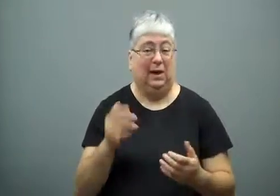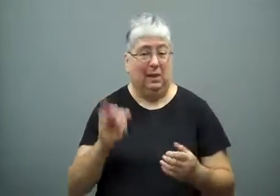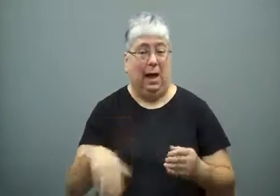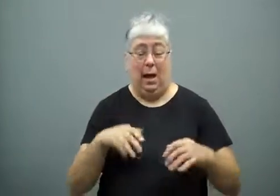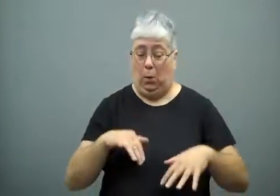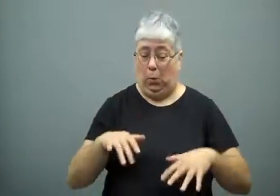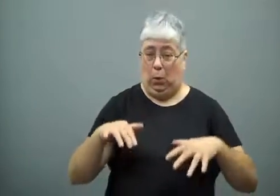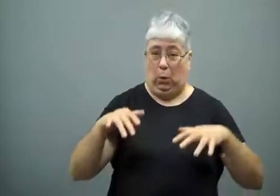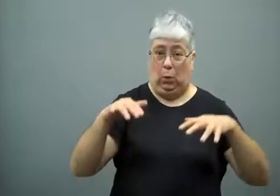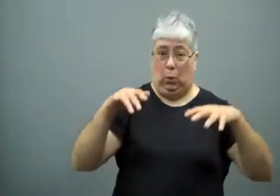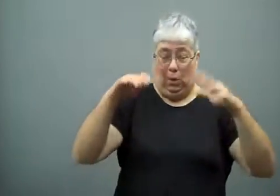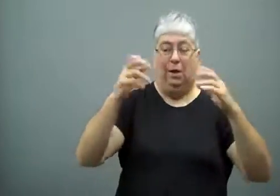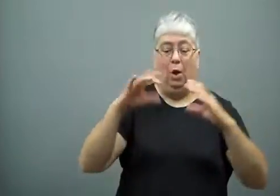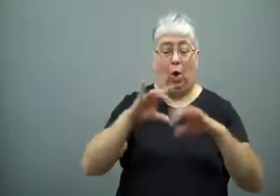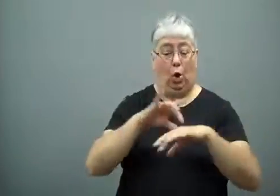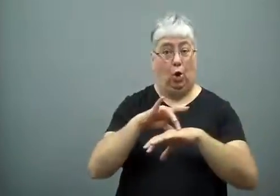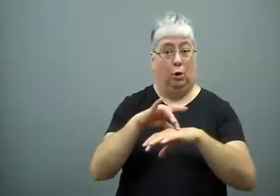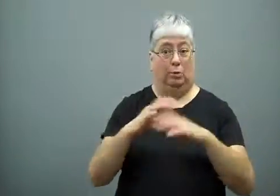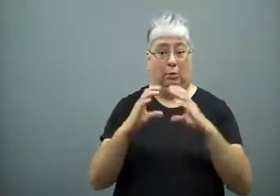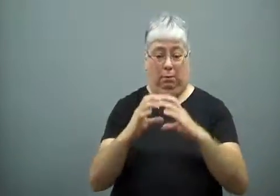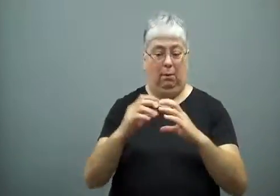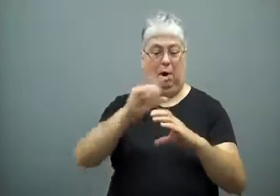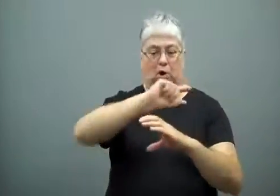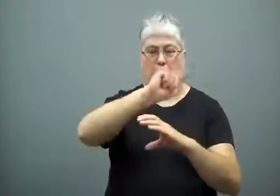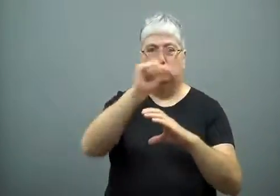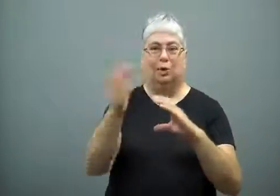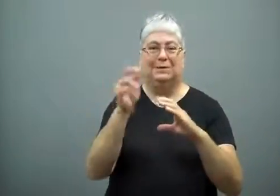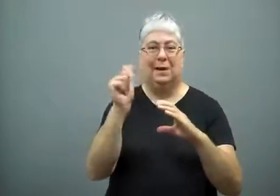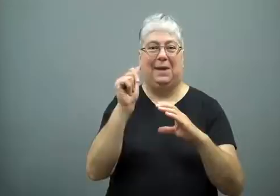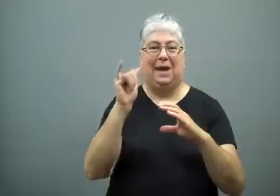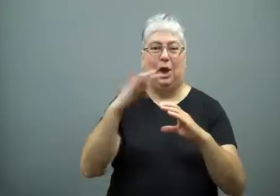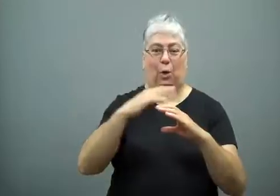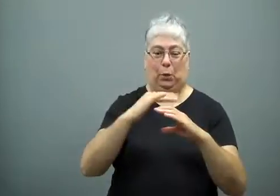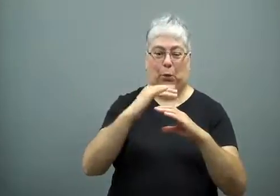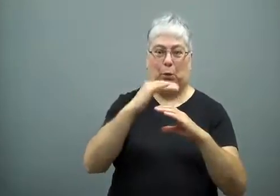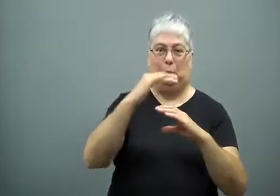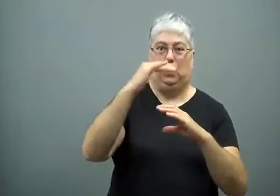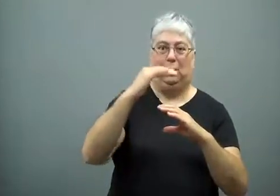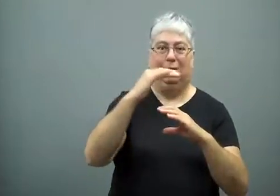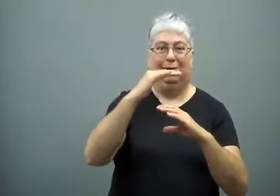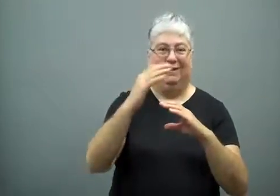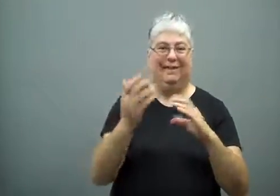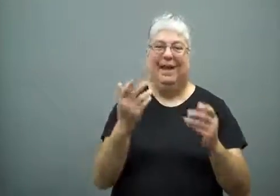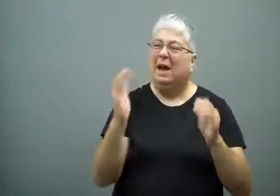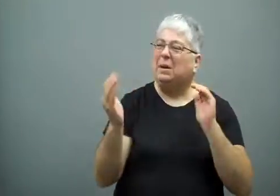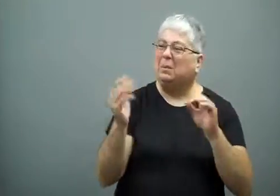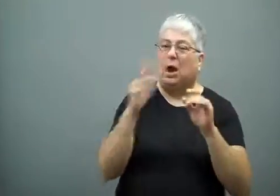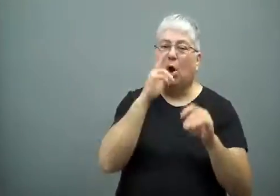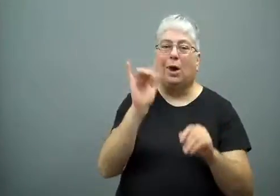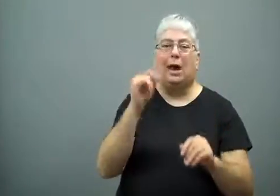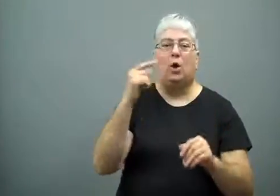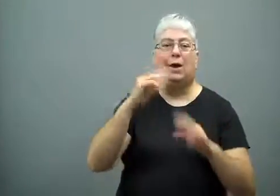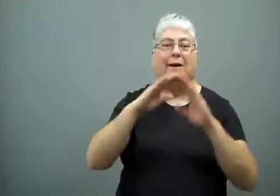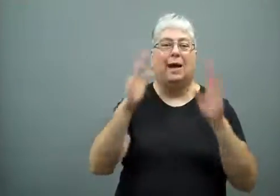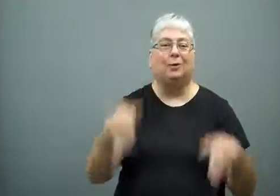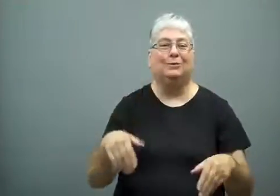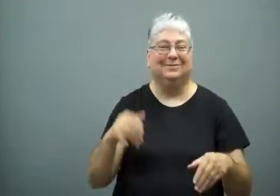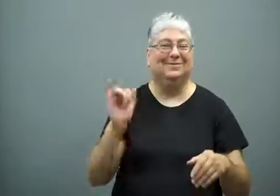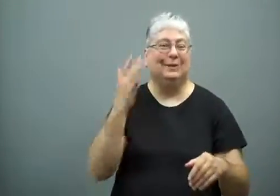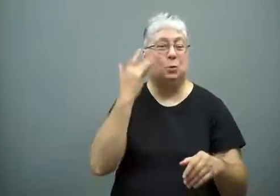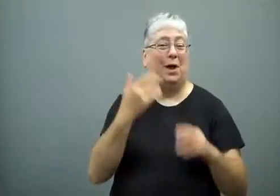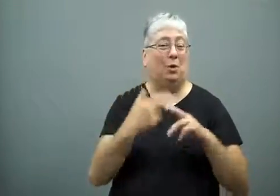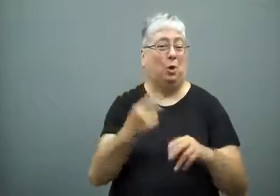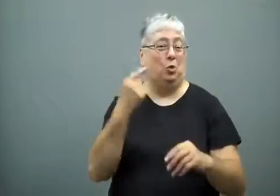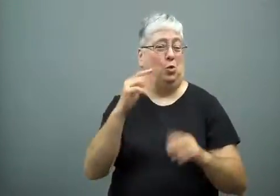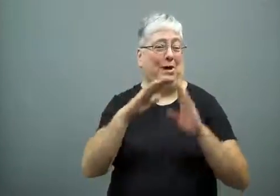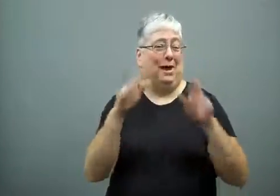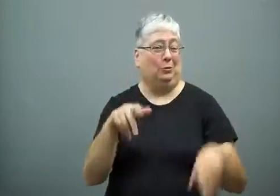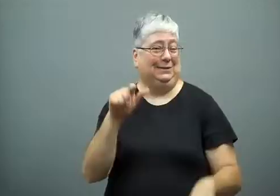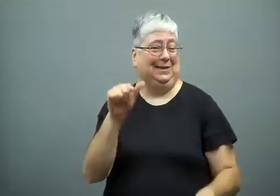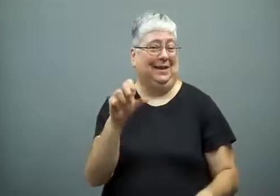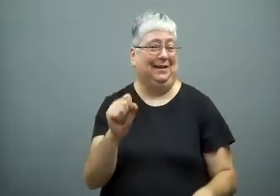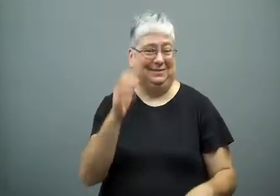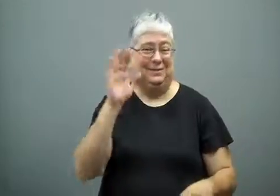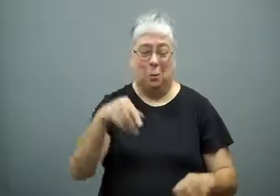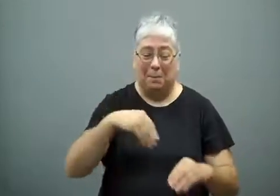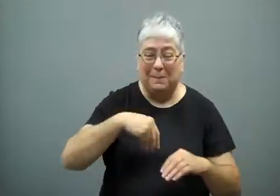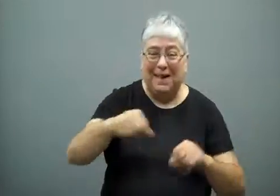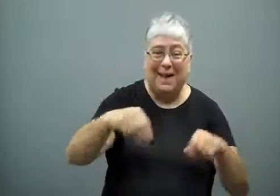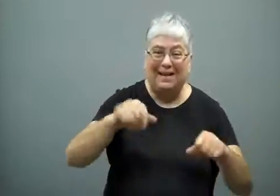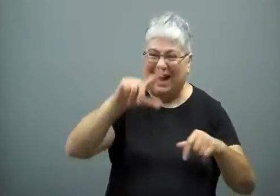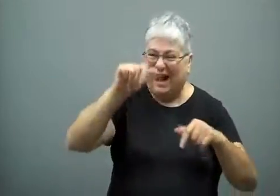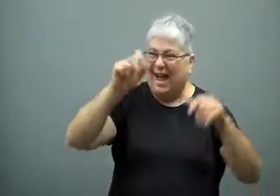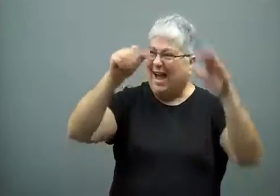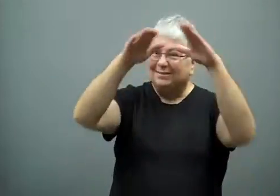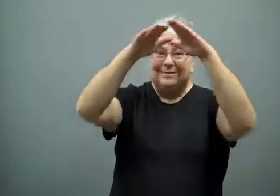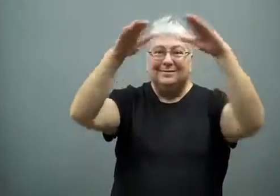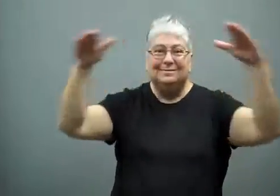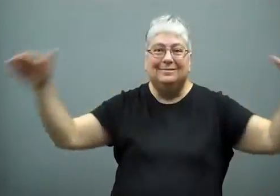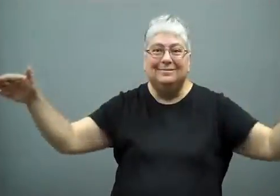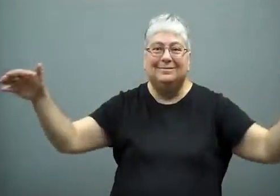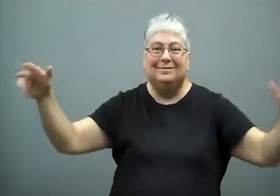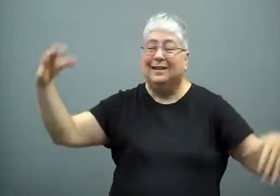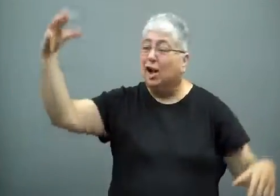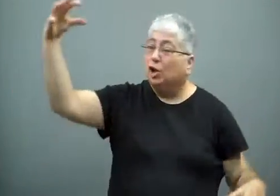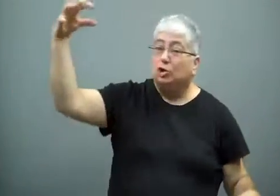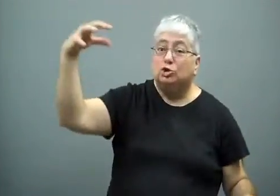The atmosphere surrounds the earth, and the emissions form a layer.